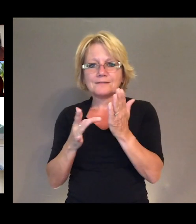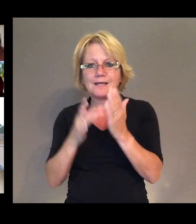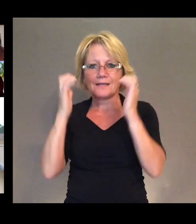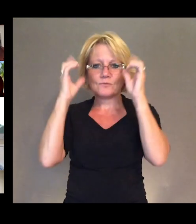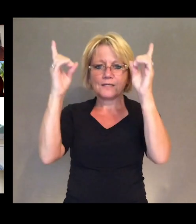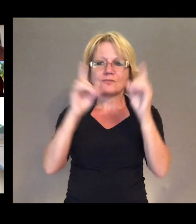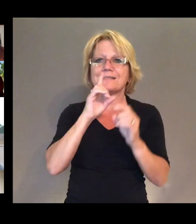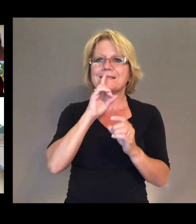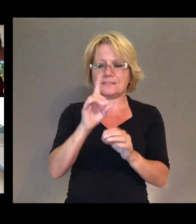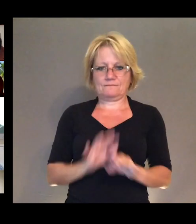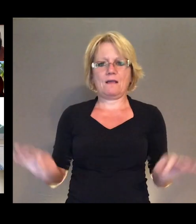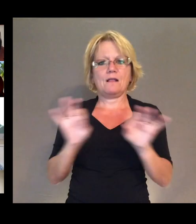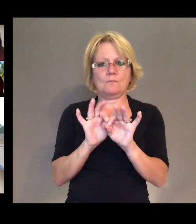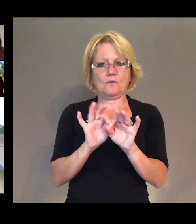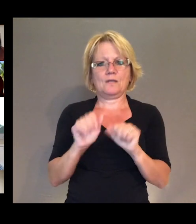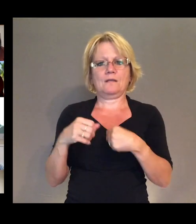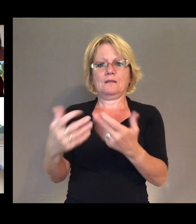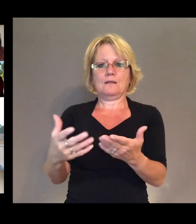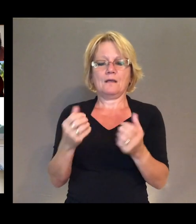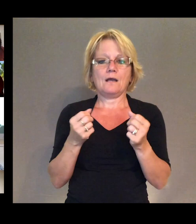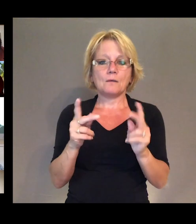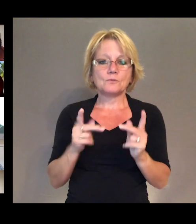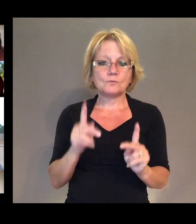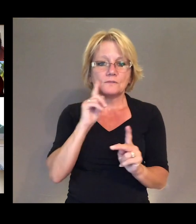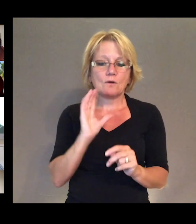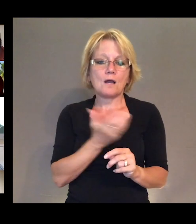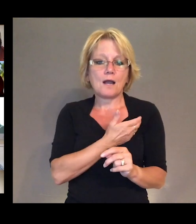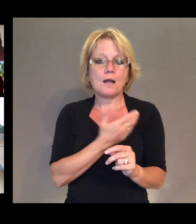because it can create opportunities for our young adults.